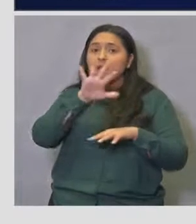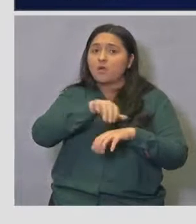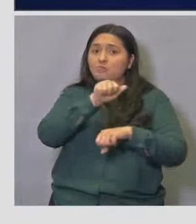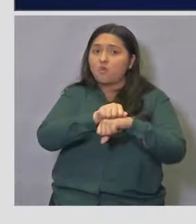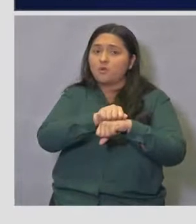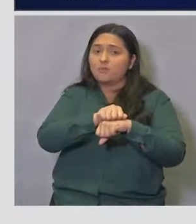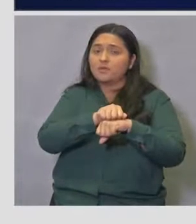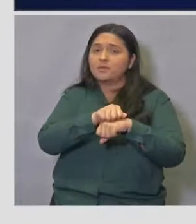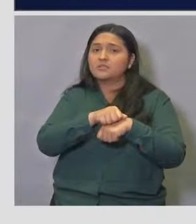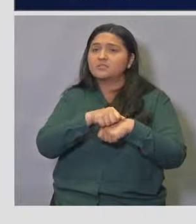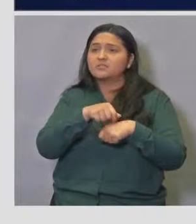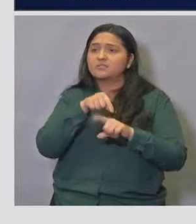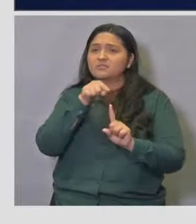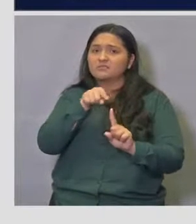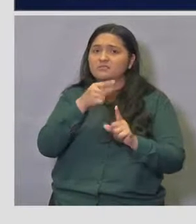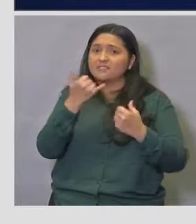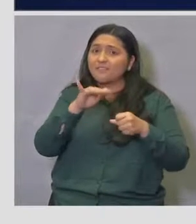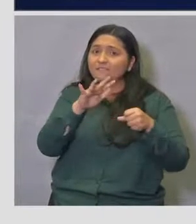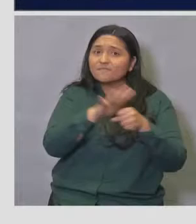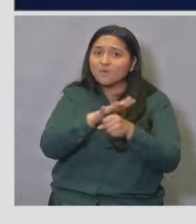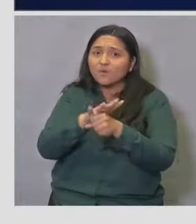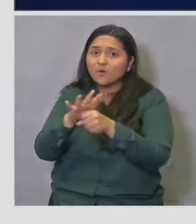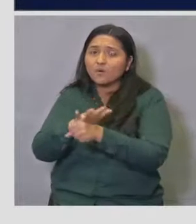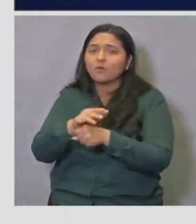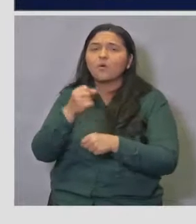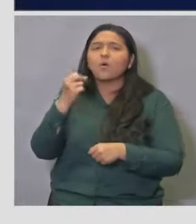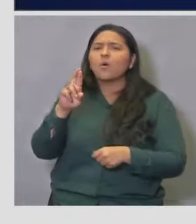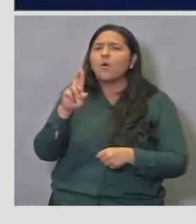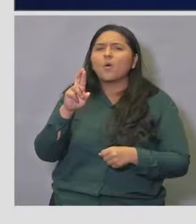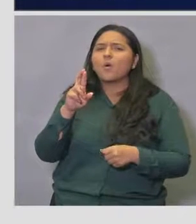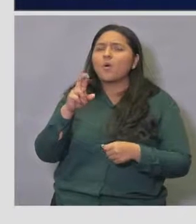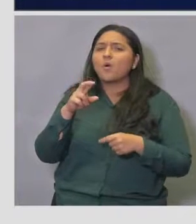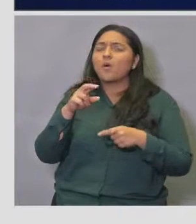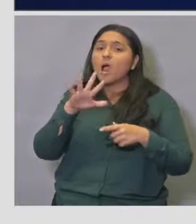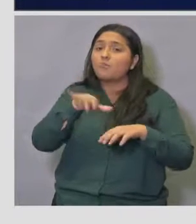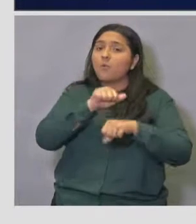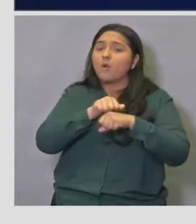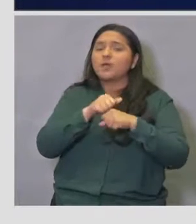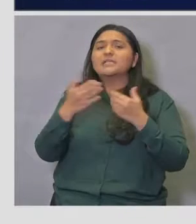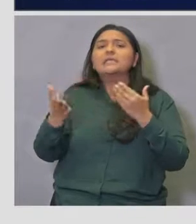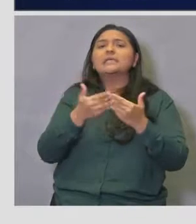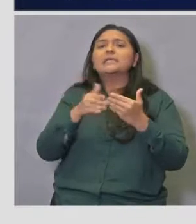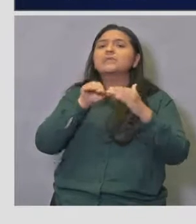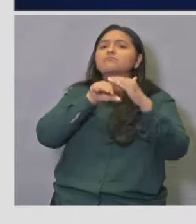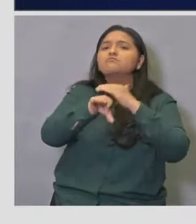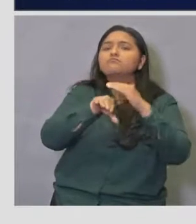APPOINTMENTS AS FAR AS ALL STILL